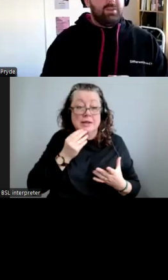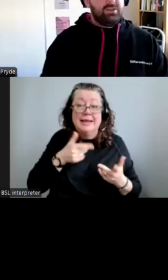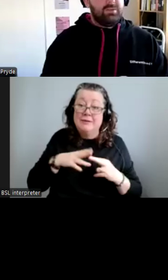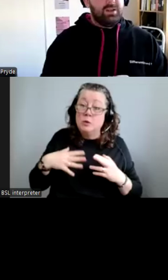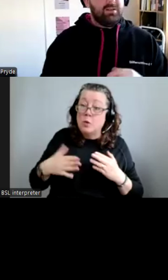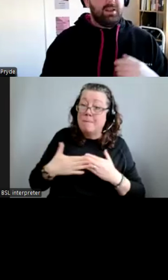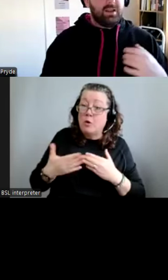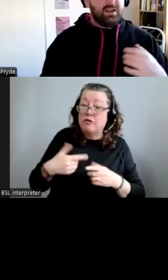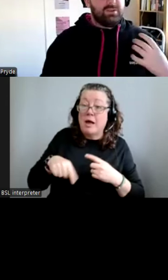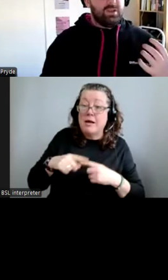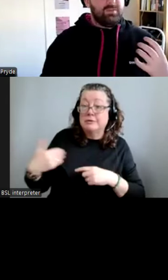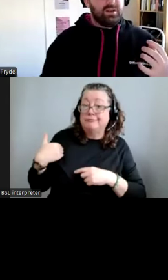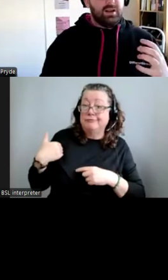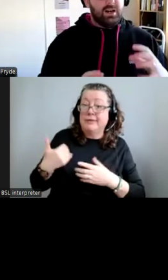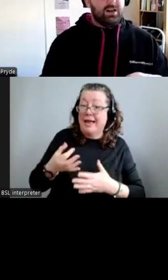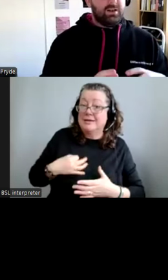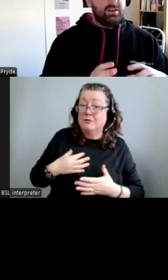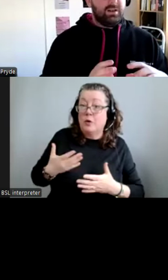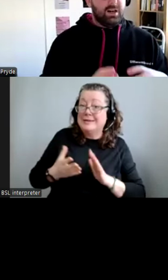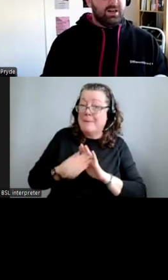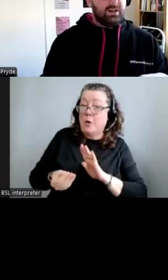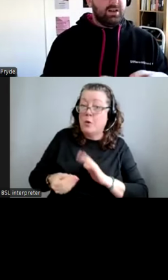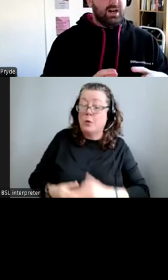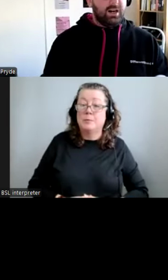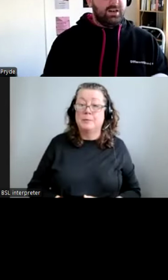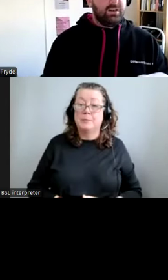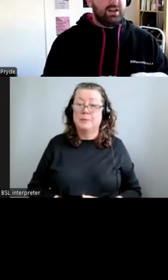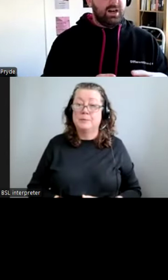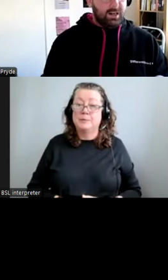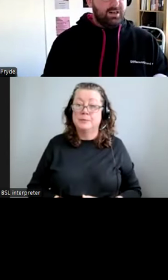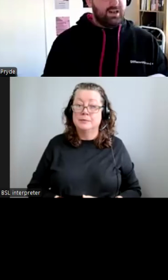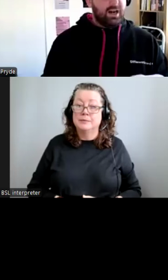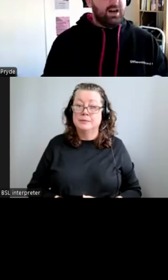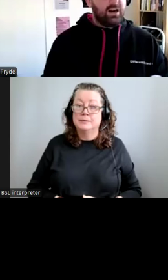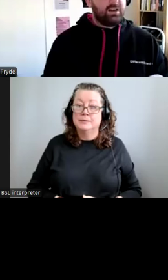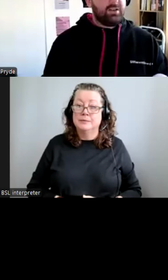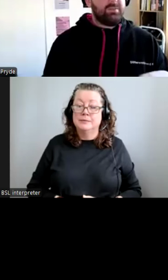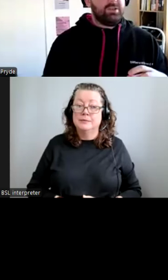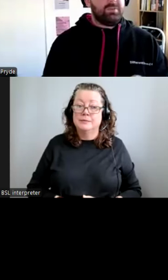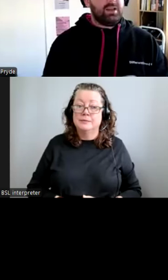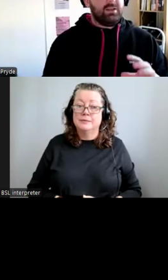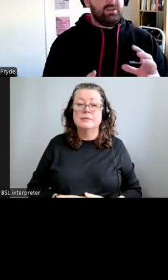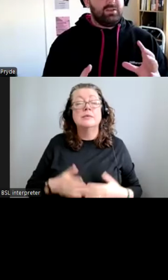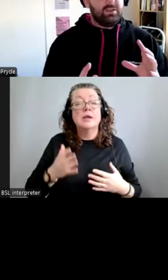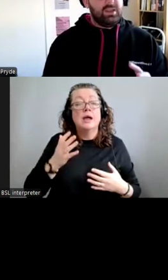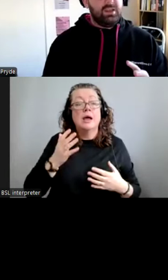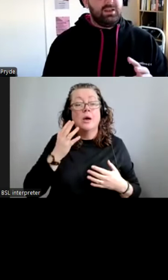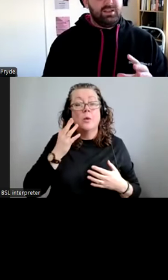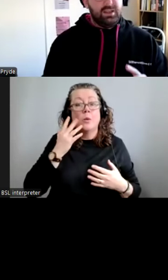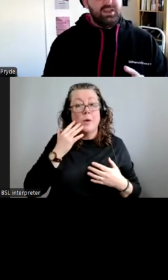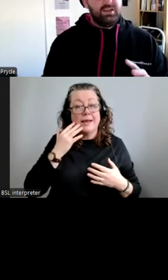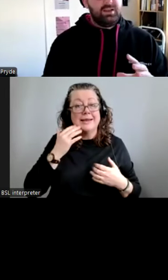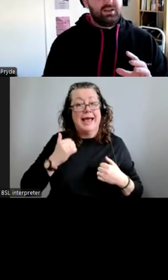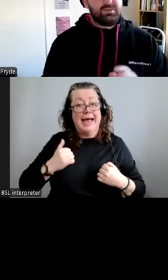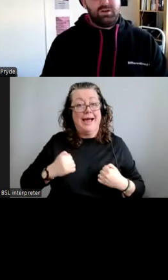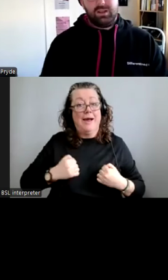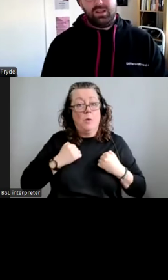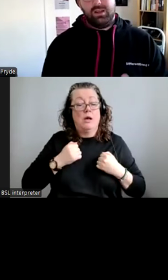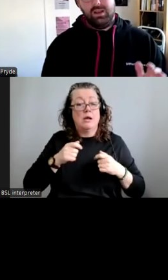Then jumping in, as soon as we bring our customers back into the spotlight